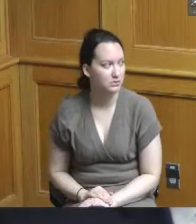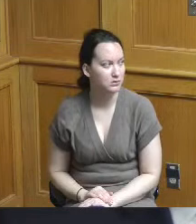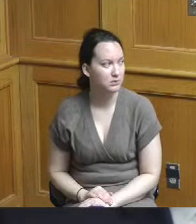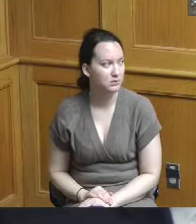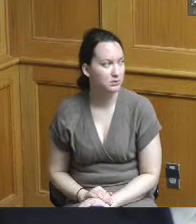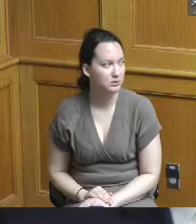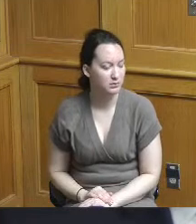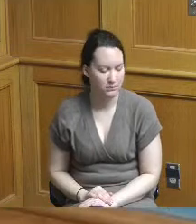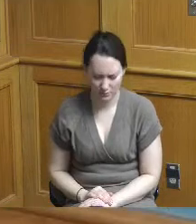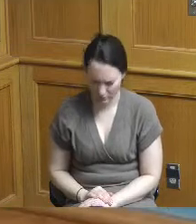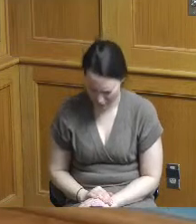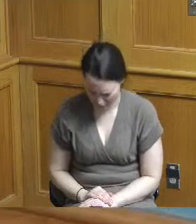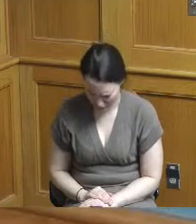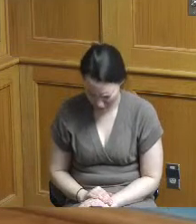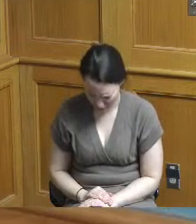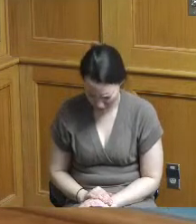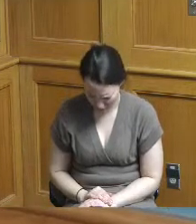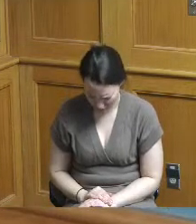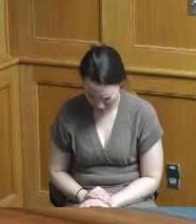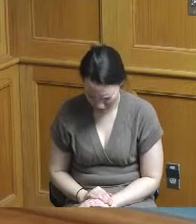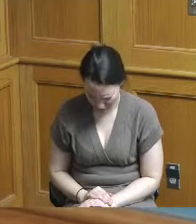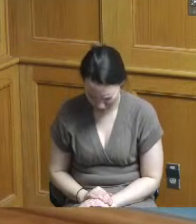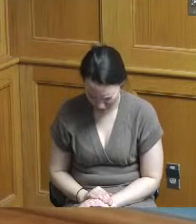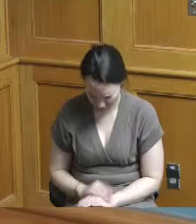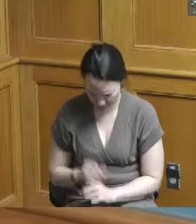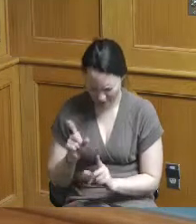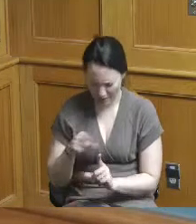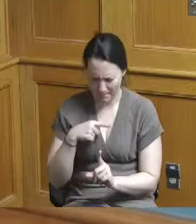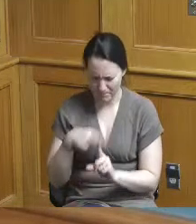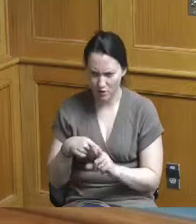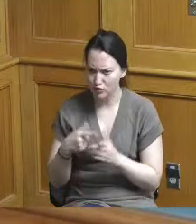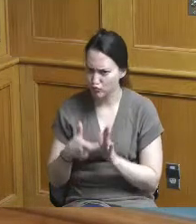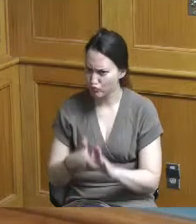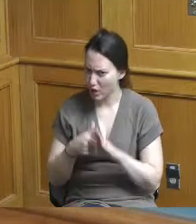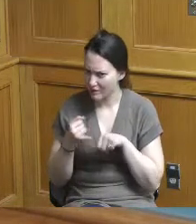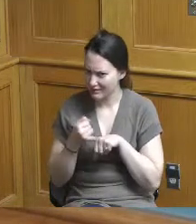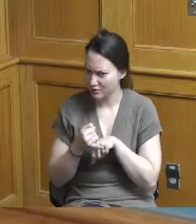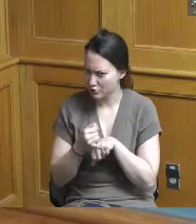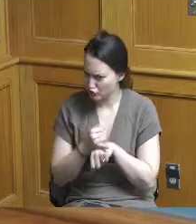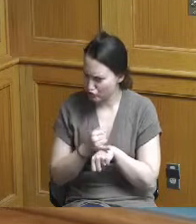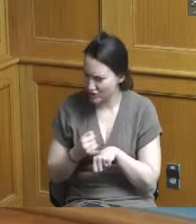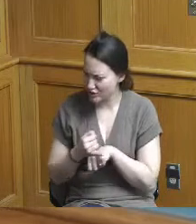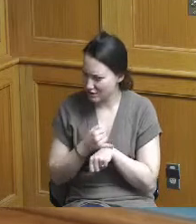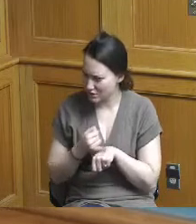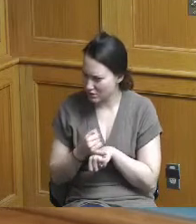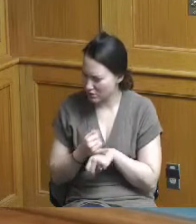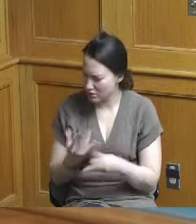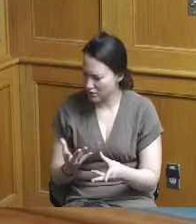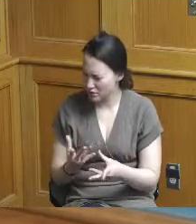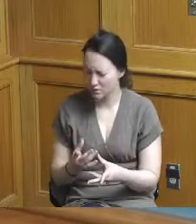plus it also has interest and those kind of things I just kind of underst- it's hard for the people